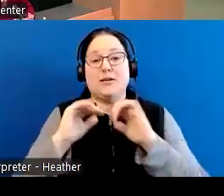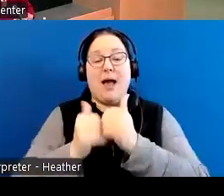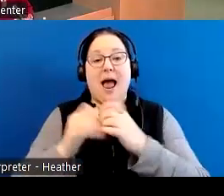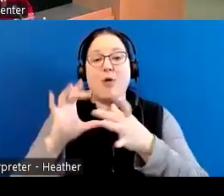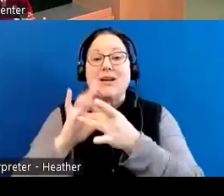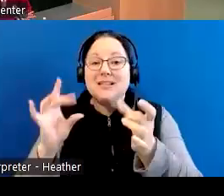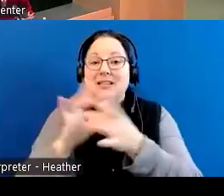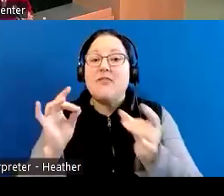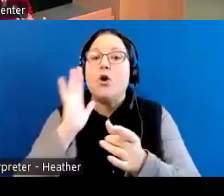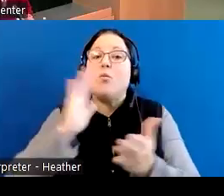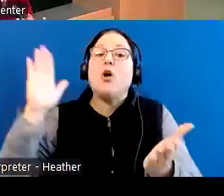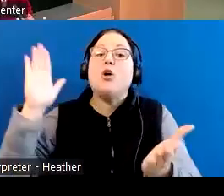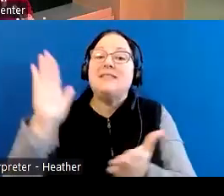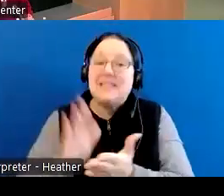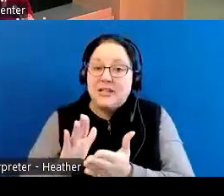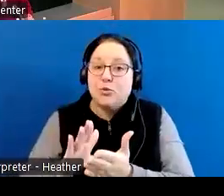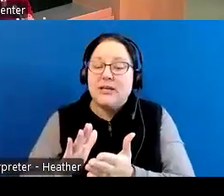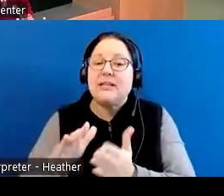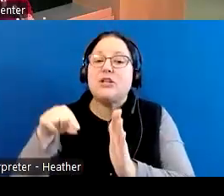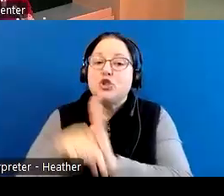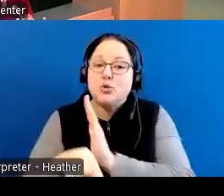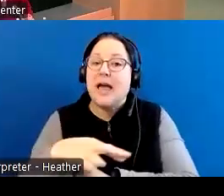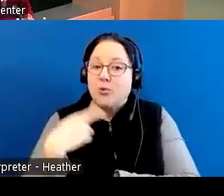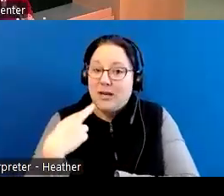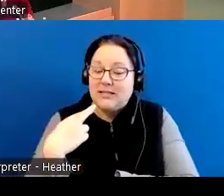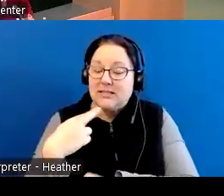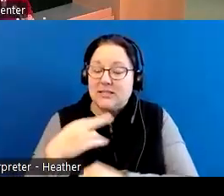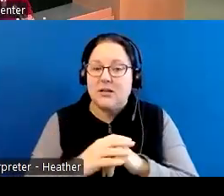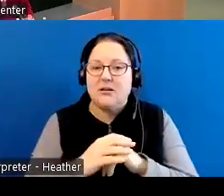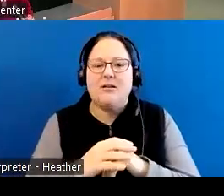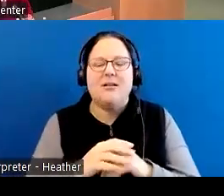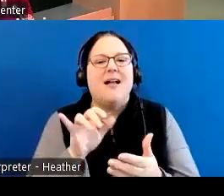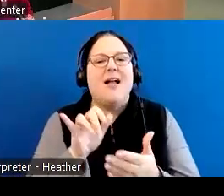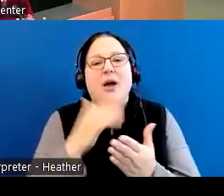decrease suicide risk. Um this just came out. So, I thought that was that was good timing to to